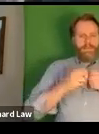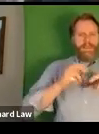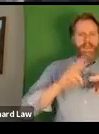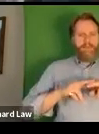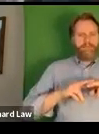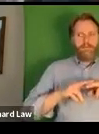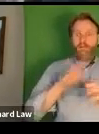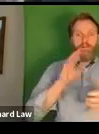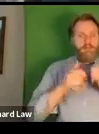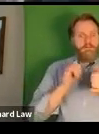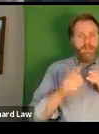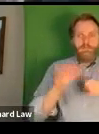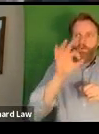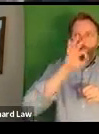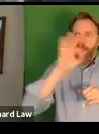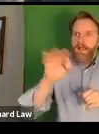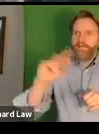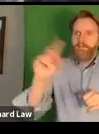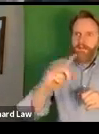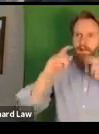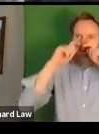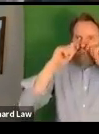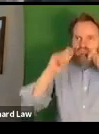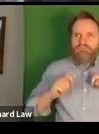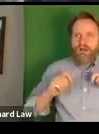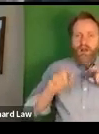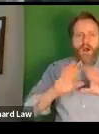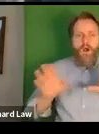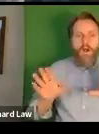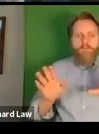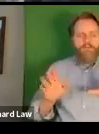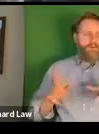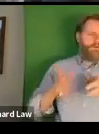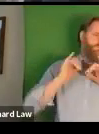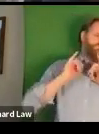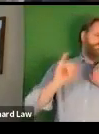the on the PCP you know and that is absolutely disgraceful really isn't